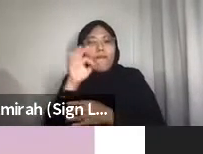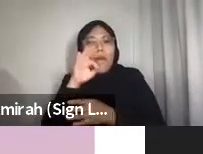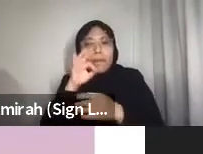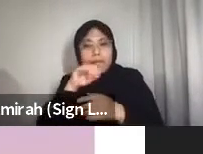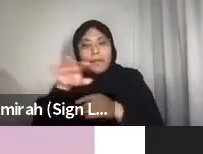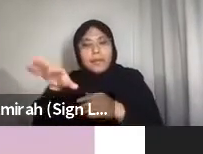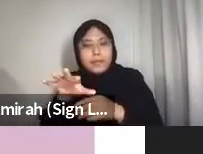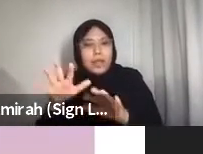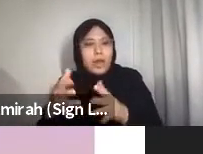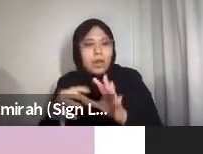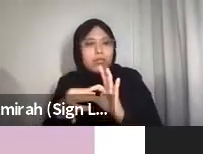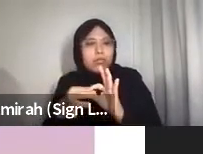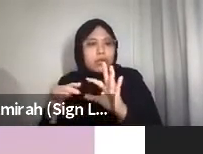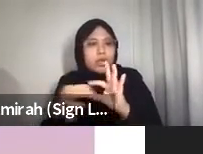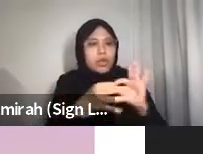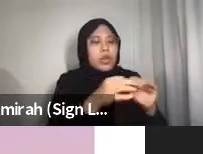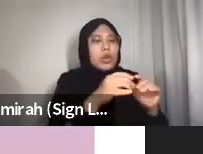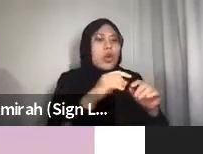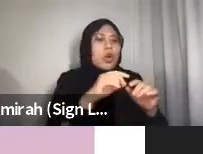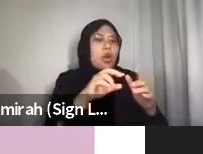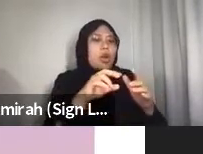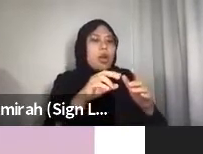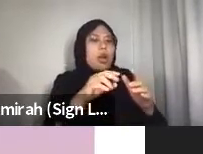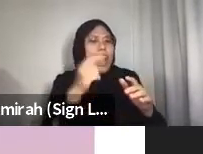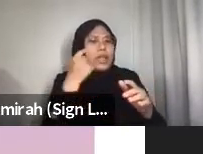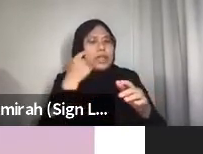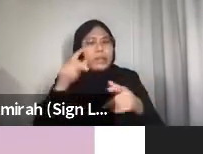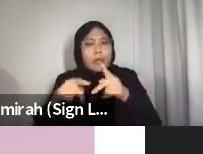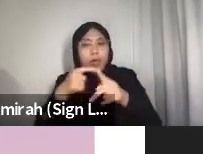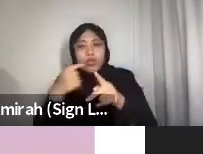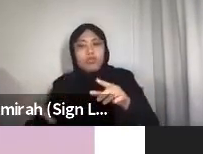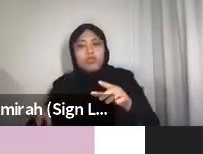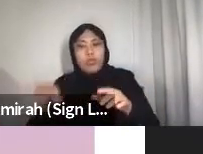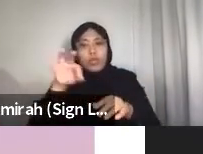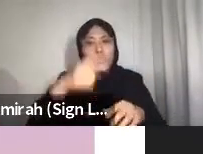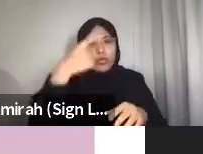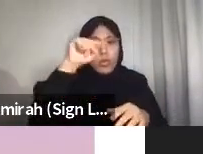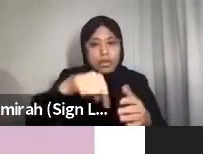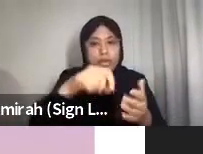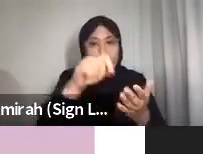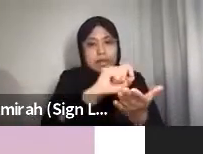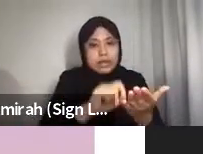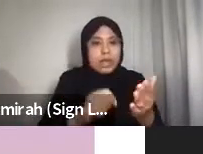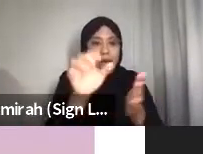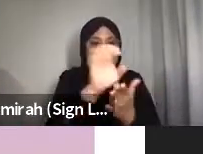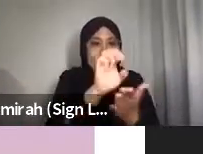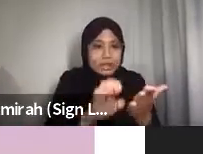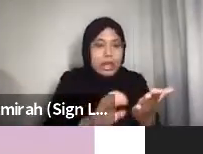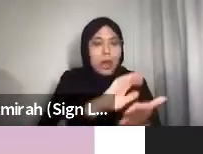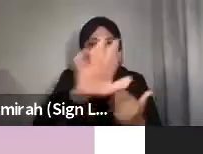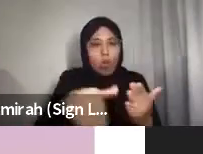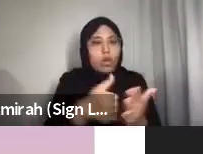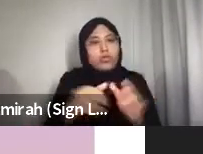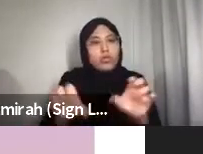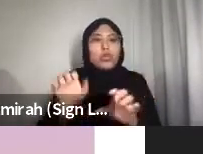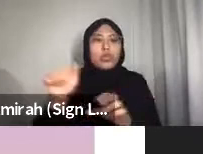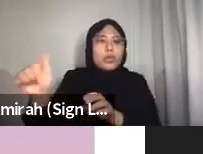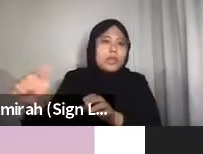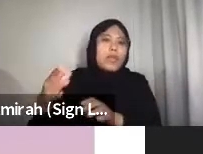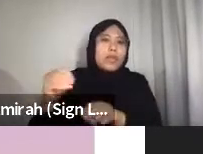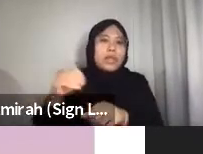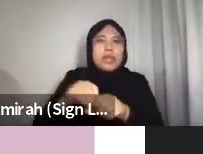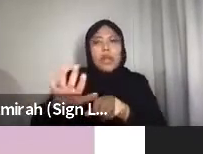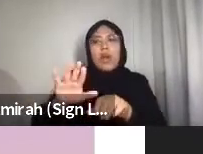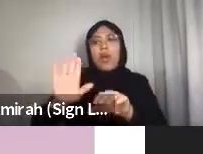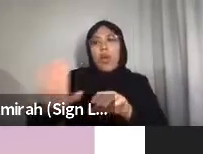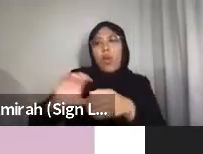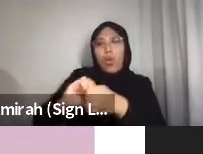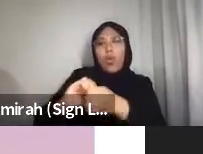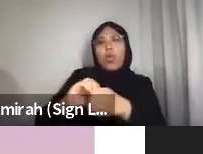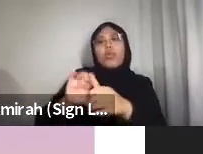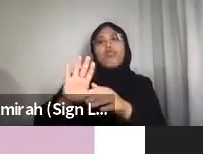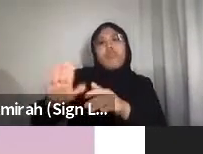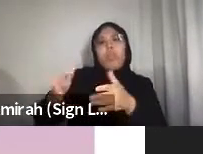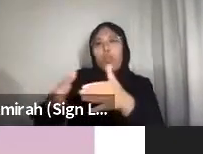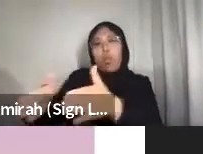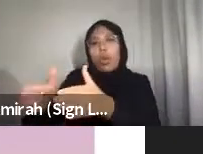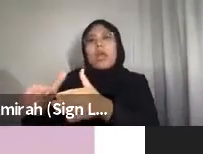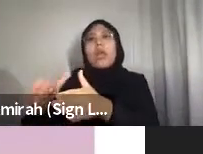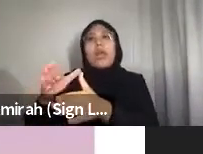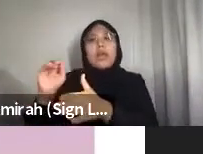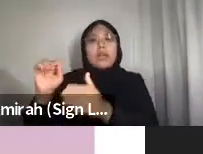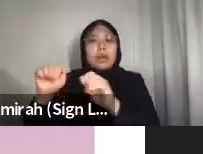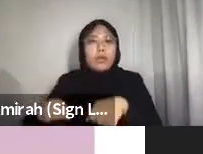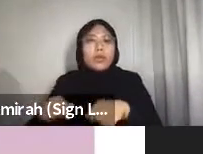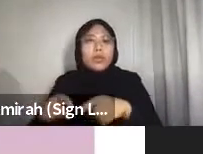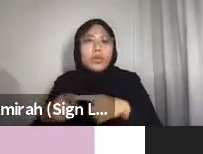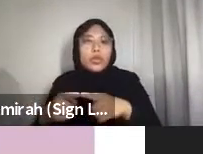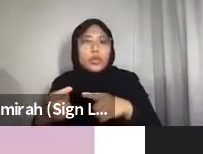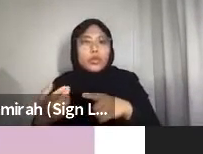and I think the contributors in these essays do that as well in their various ways and in their various—living out the experience of being a woman on earth.